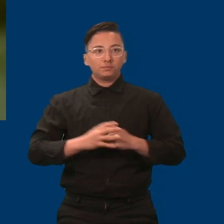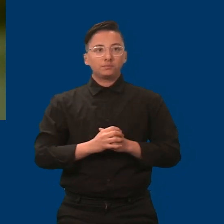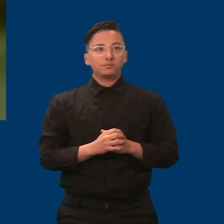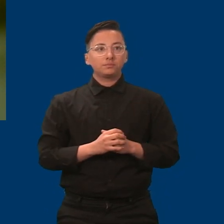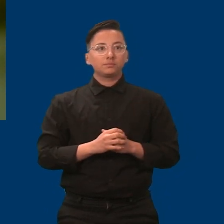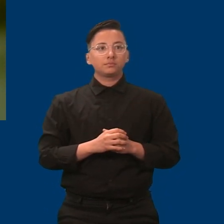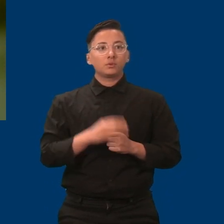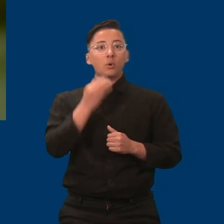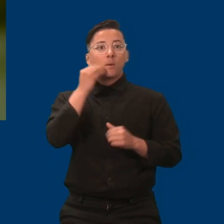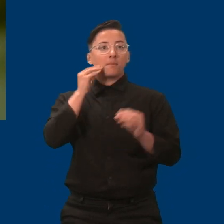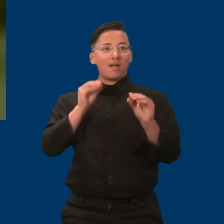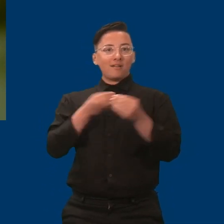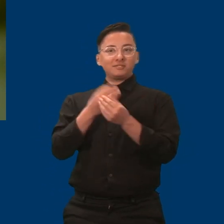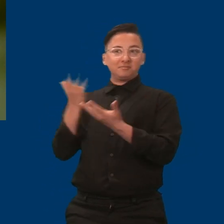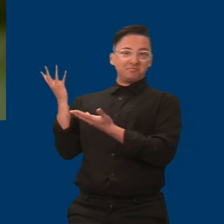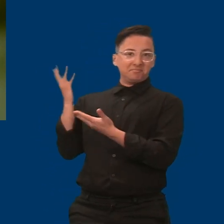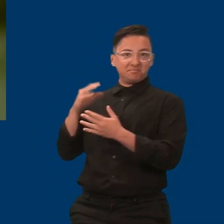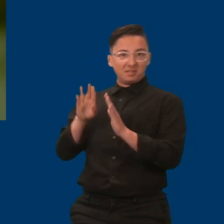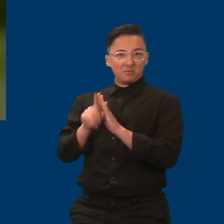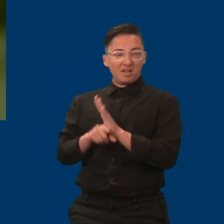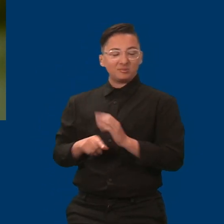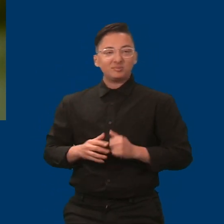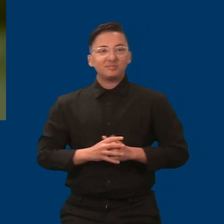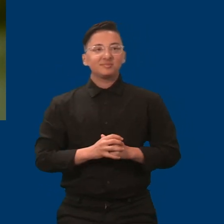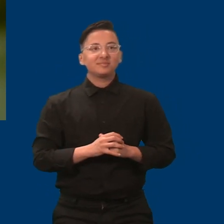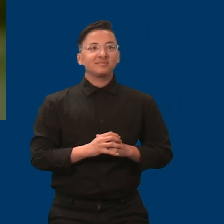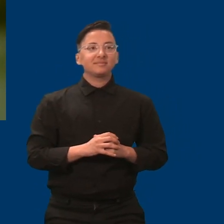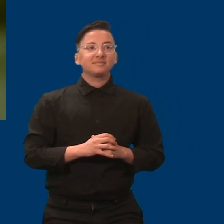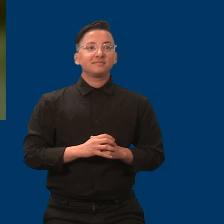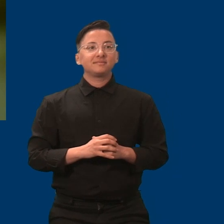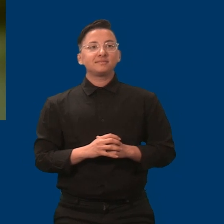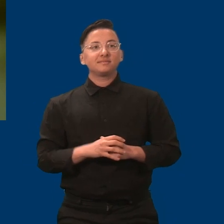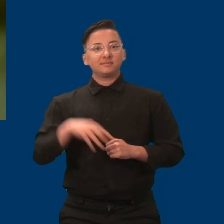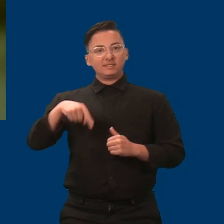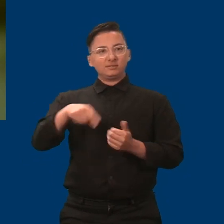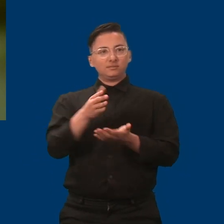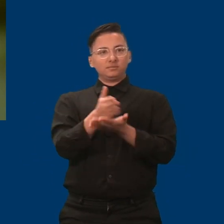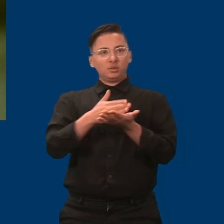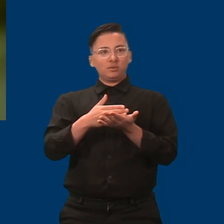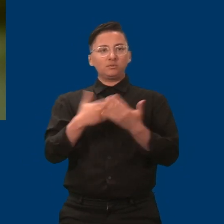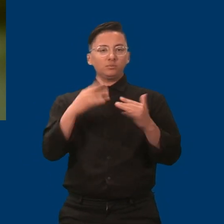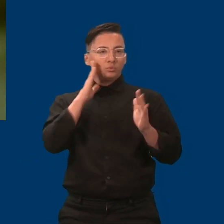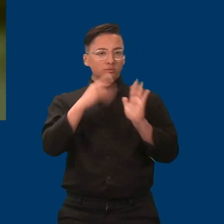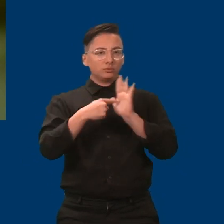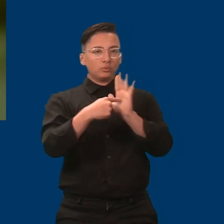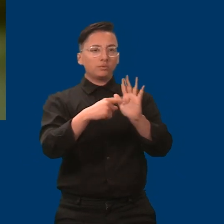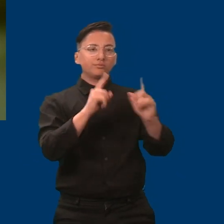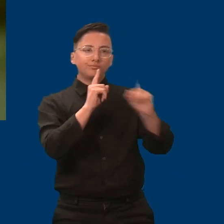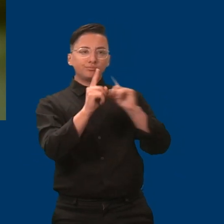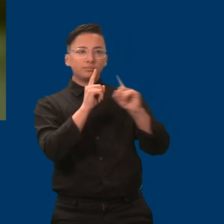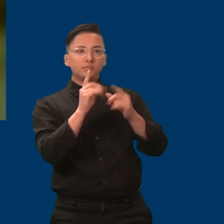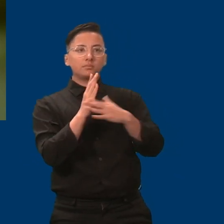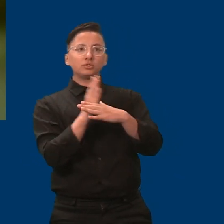This segment features a conversation between citizen advocate Aaron Weikum